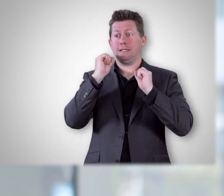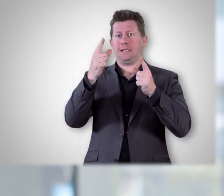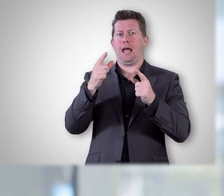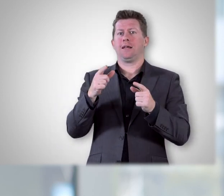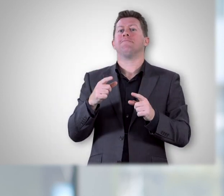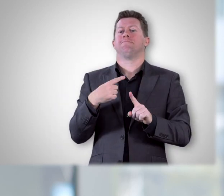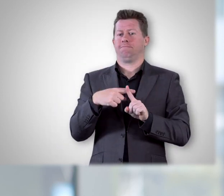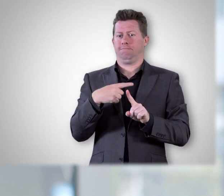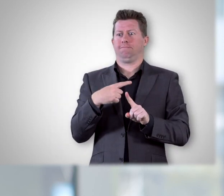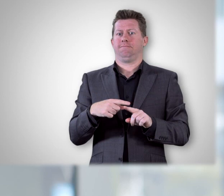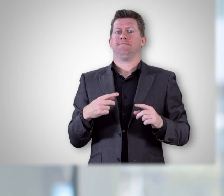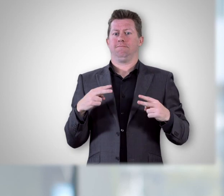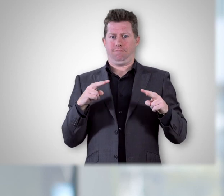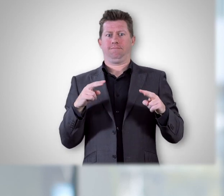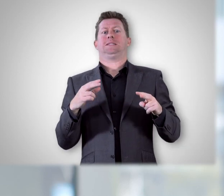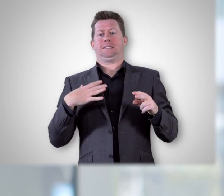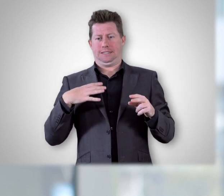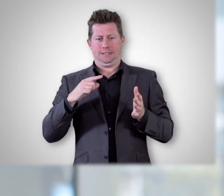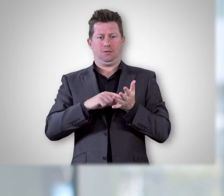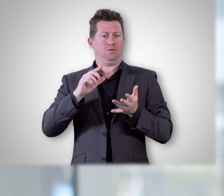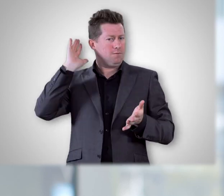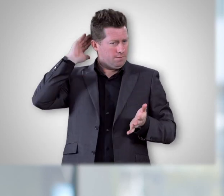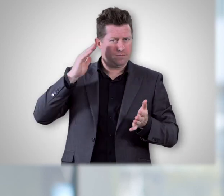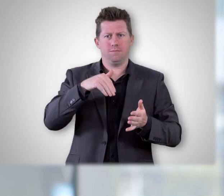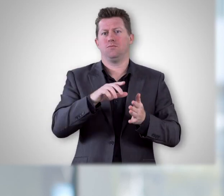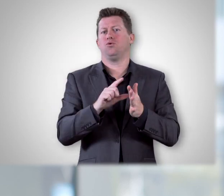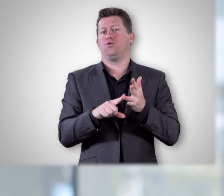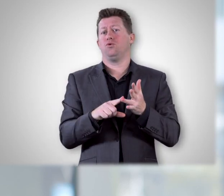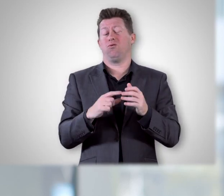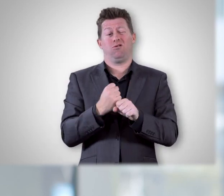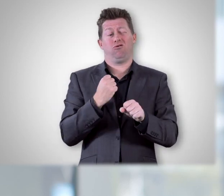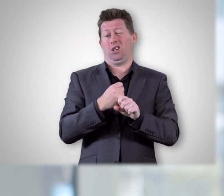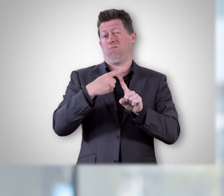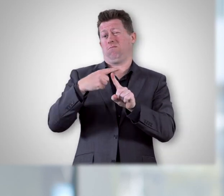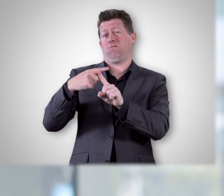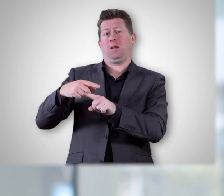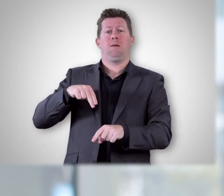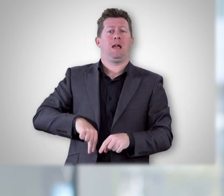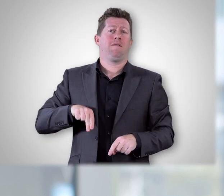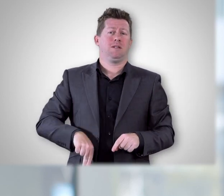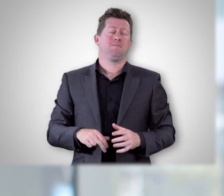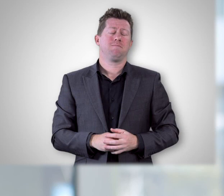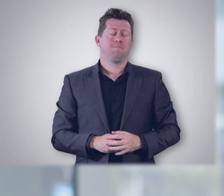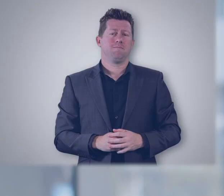should do it, seeing it in action and it just creates a benefit in that linkage all around.